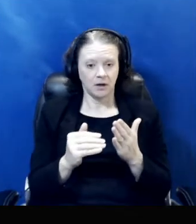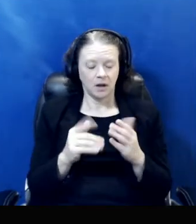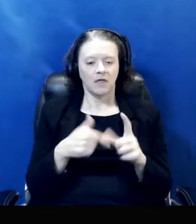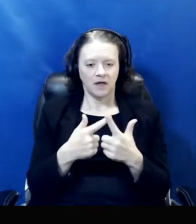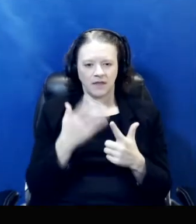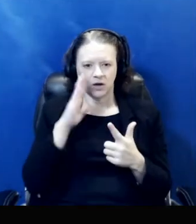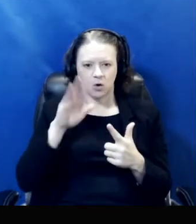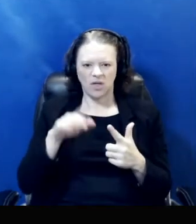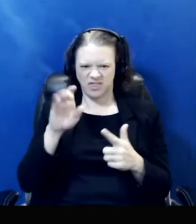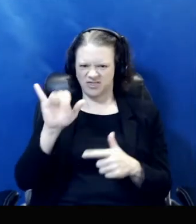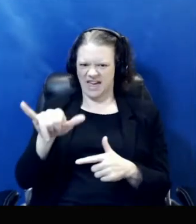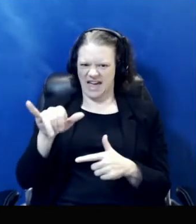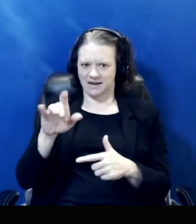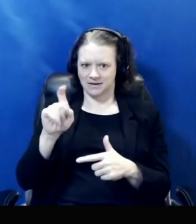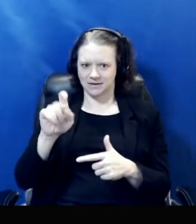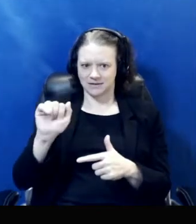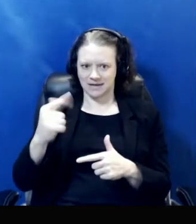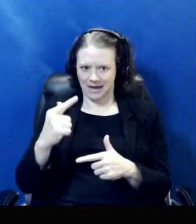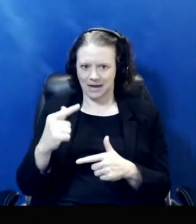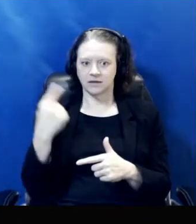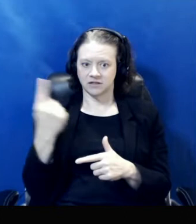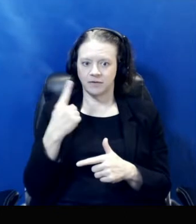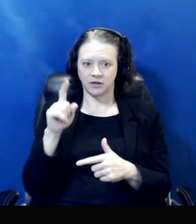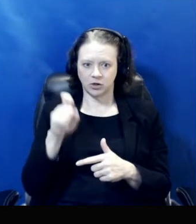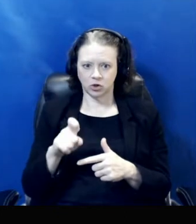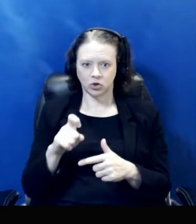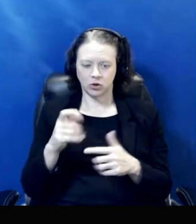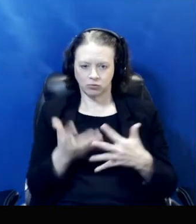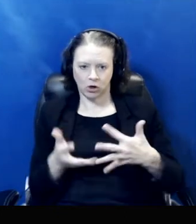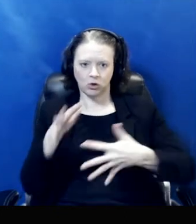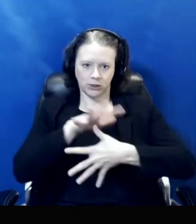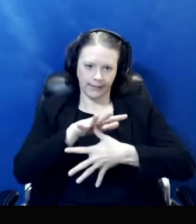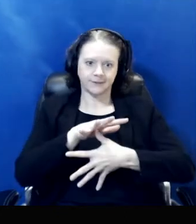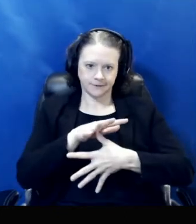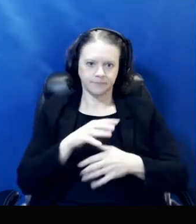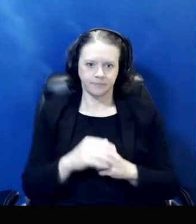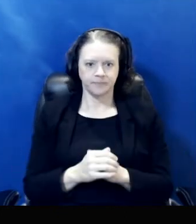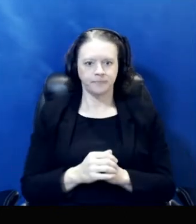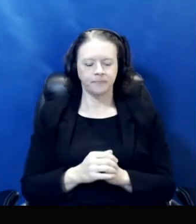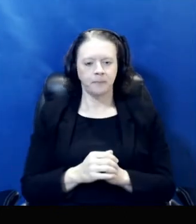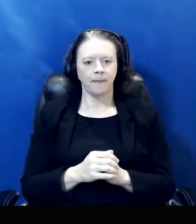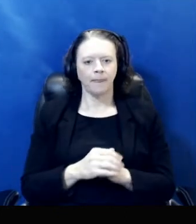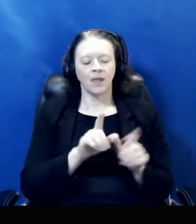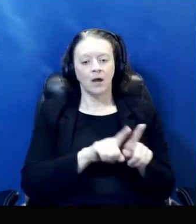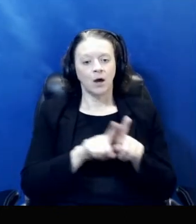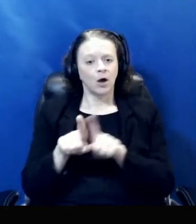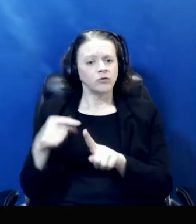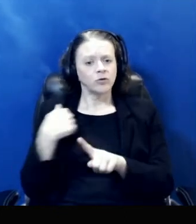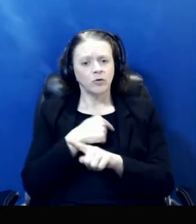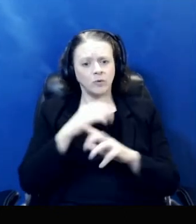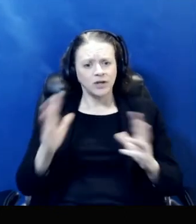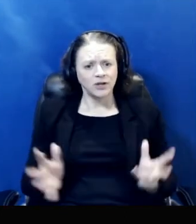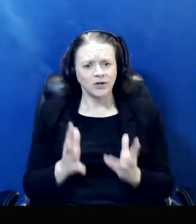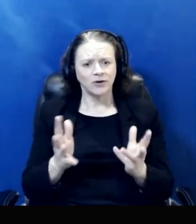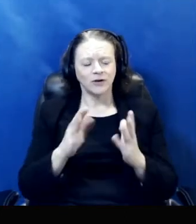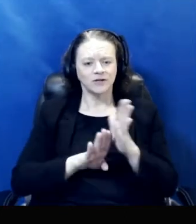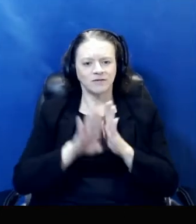something that they should definitely prioritize. Obviously we encourage developers to compare their game across all XAGs,